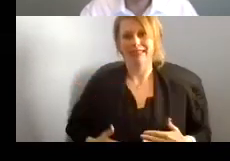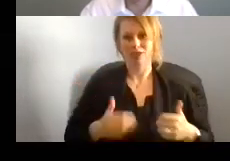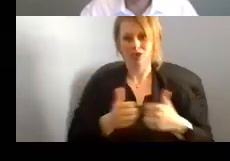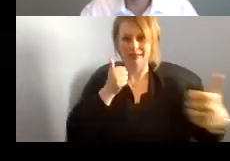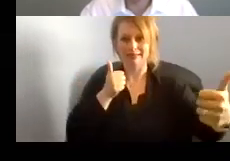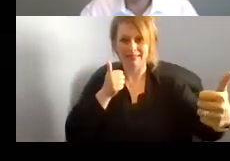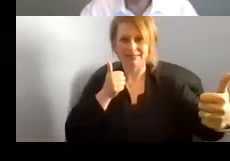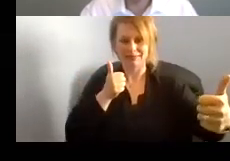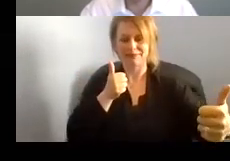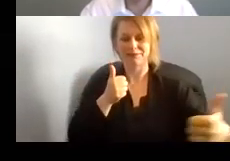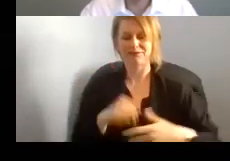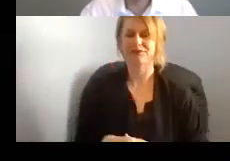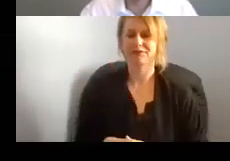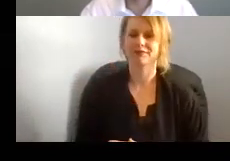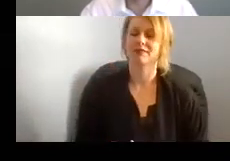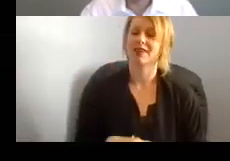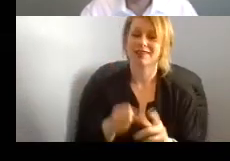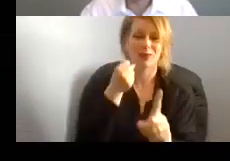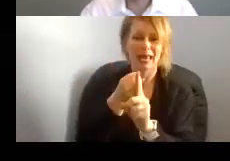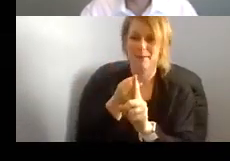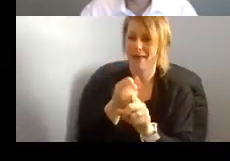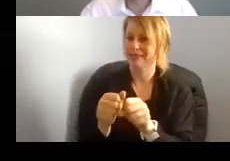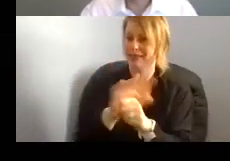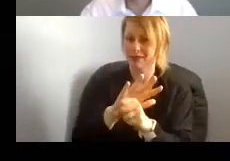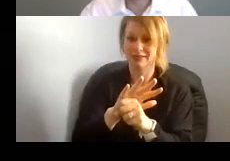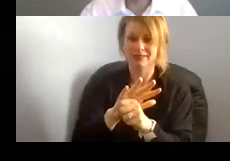The impact of this pandemic is going to be longer than perhaps most of us are